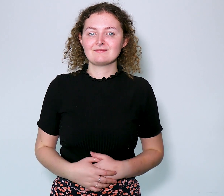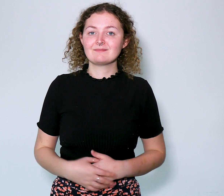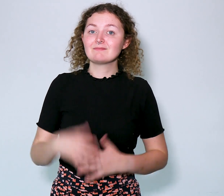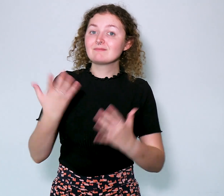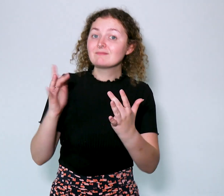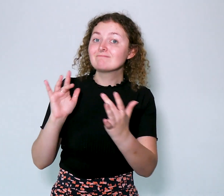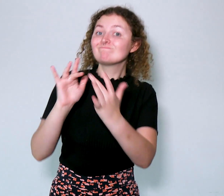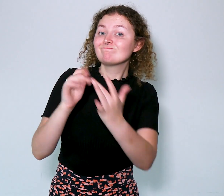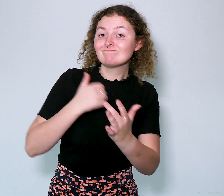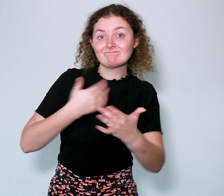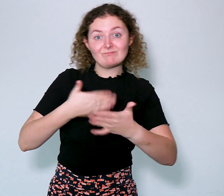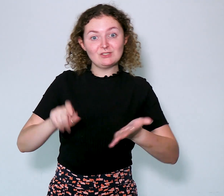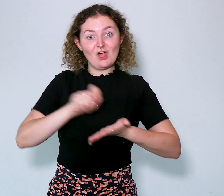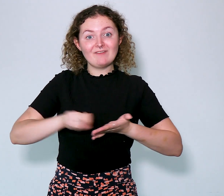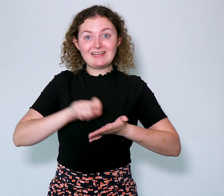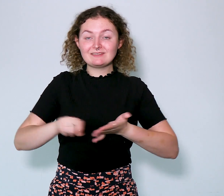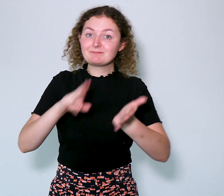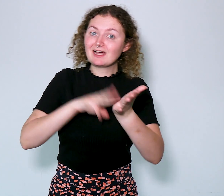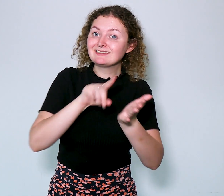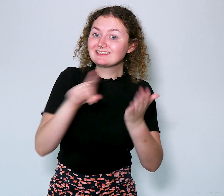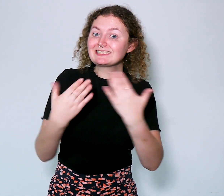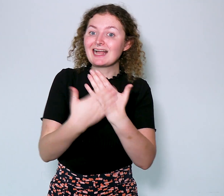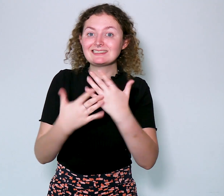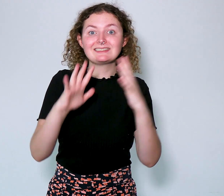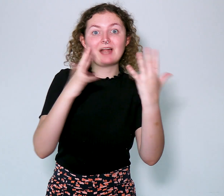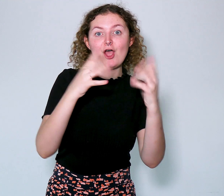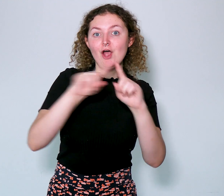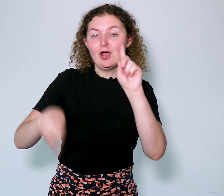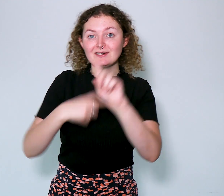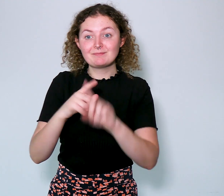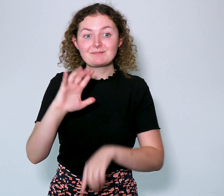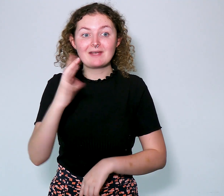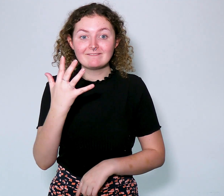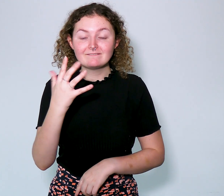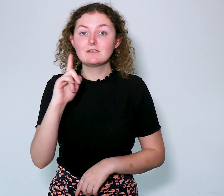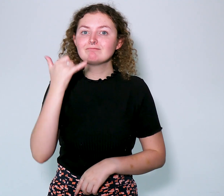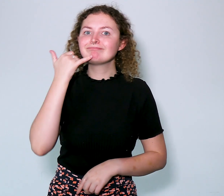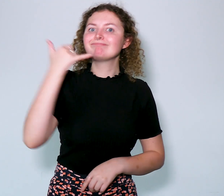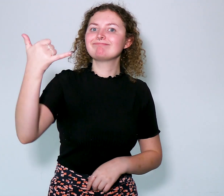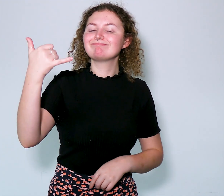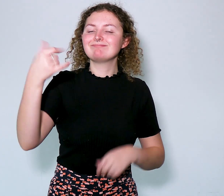Contact our Box Office, Monday to Saturday, 10am to 5pm, on